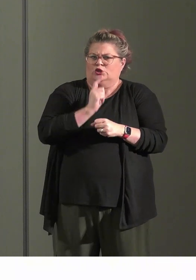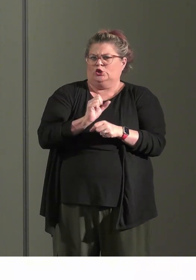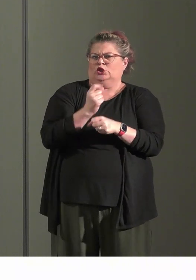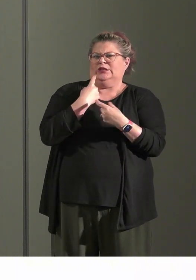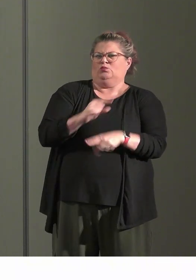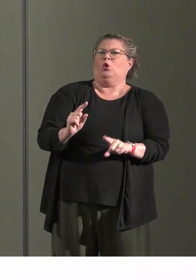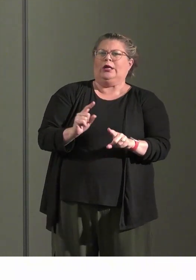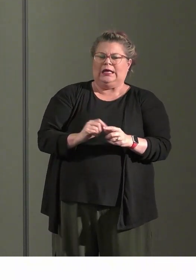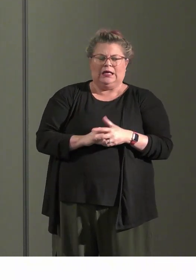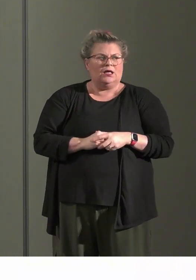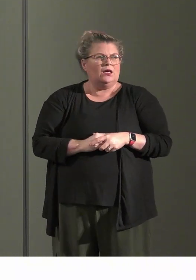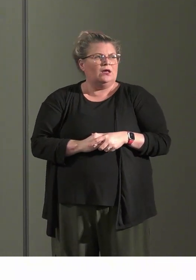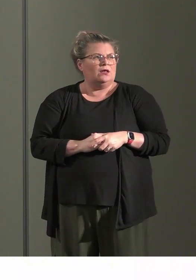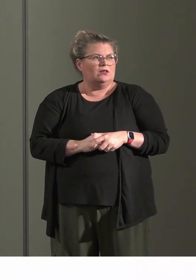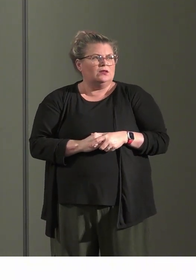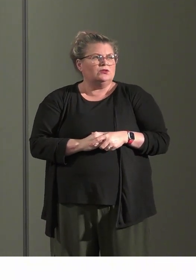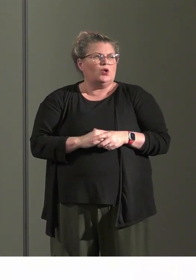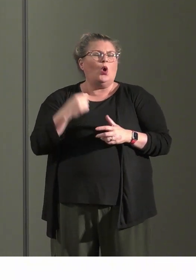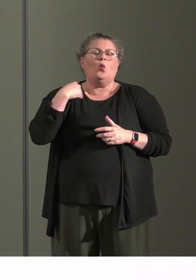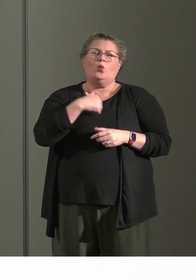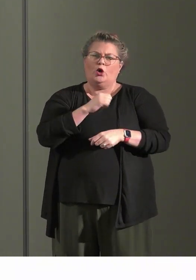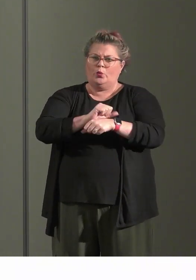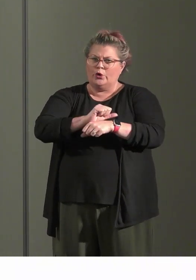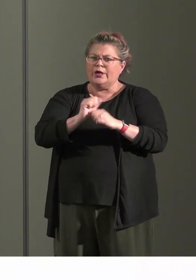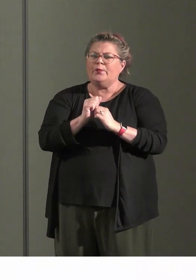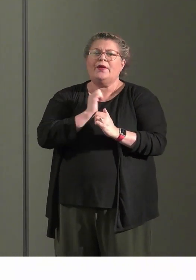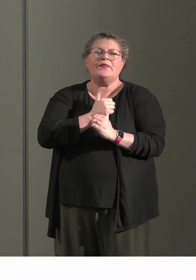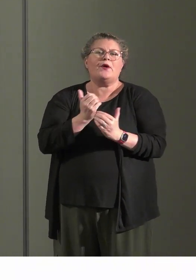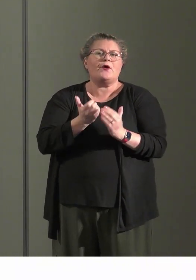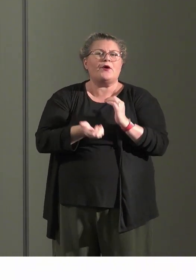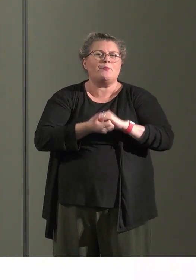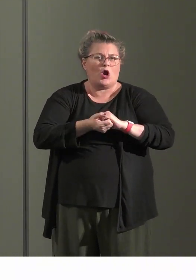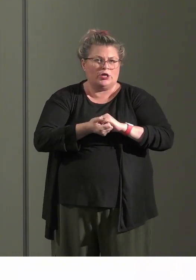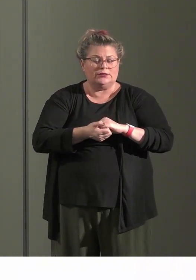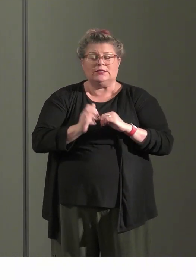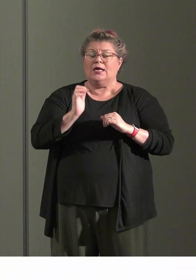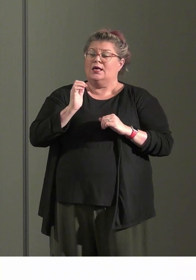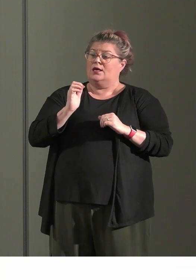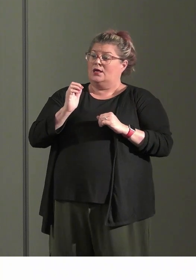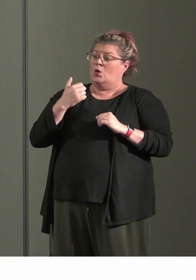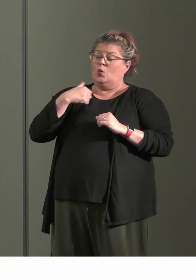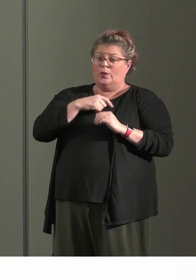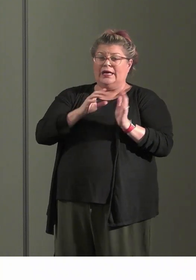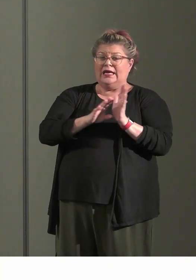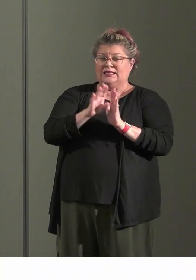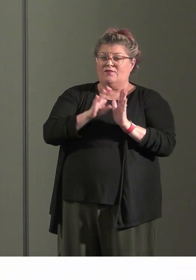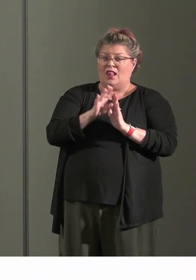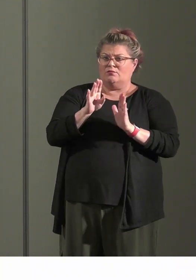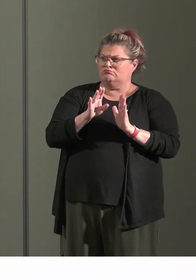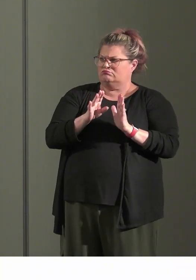So the approach that we take is working with the partners. In our case we develop at federal level.